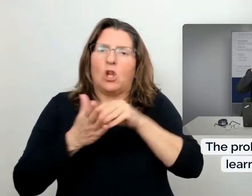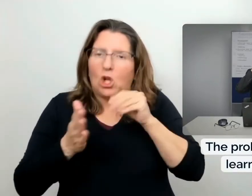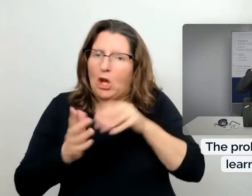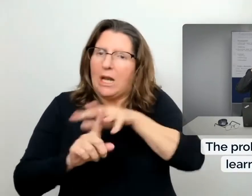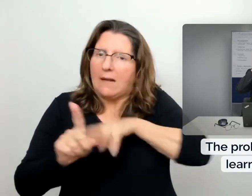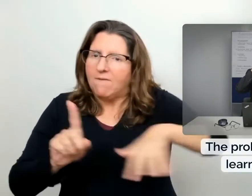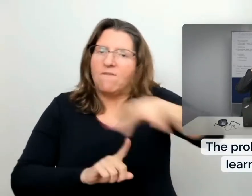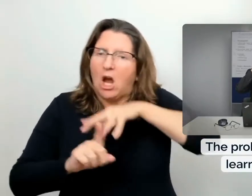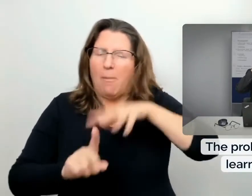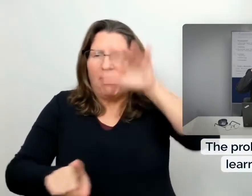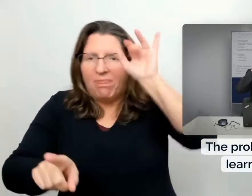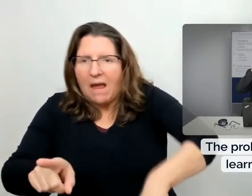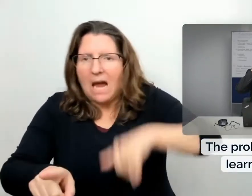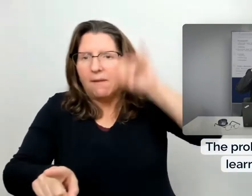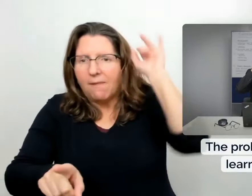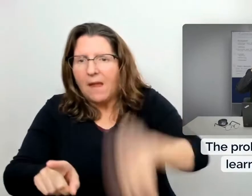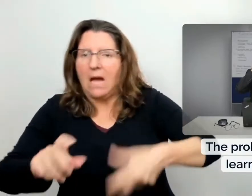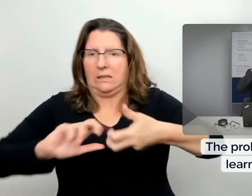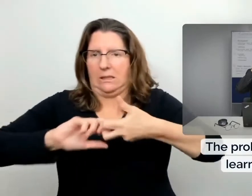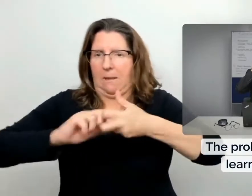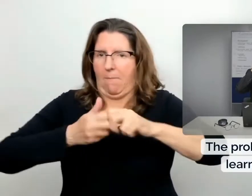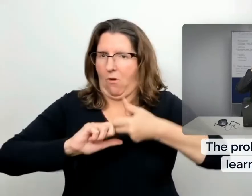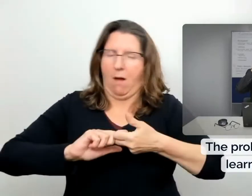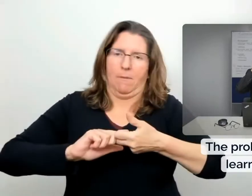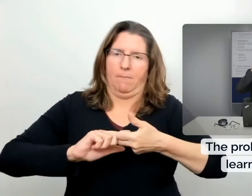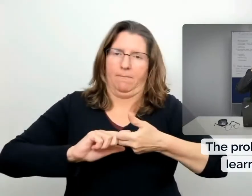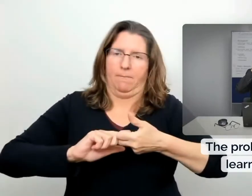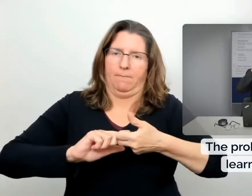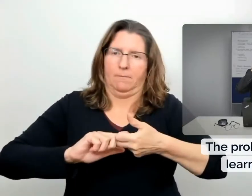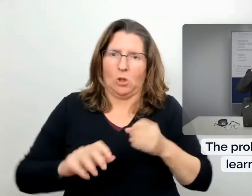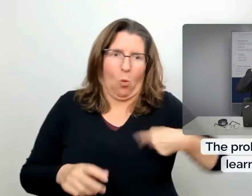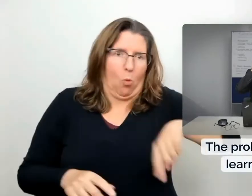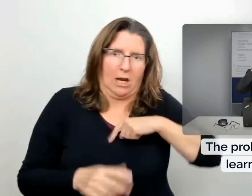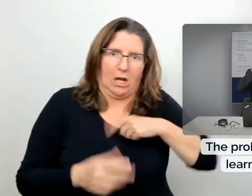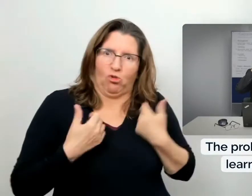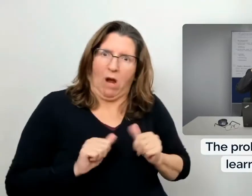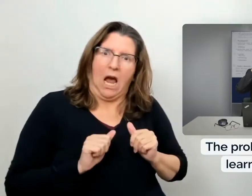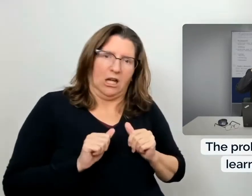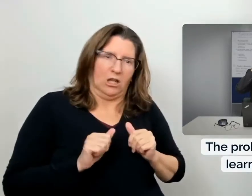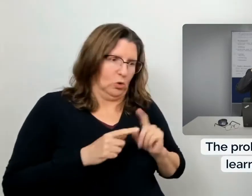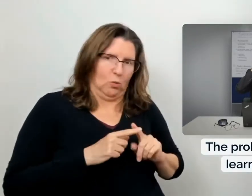It's the learning environment . . . that's precisely where the problem lies.